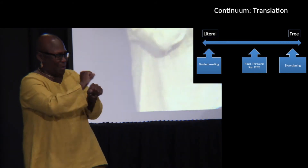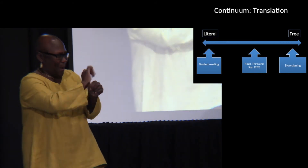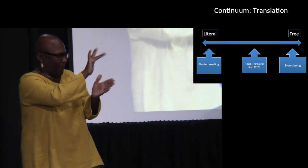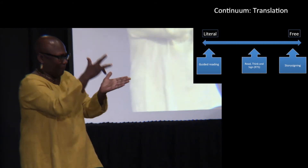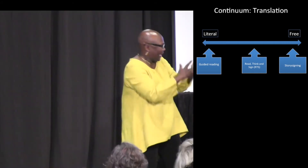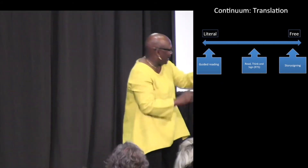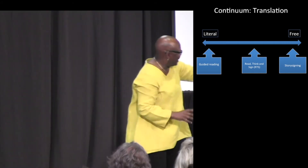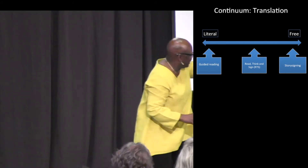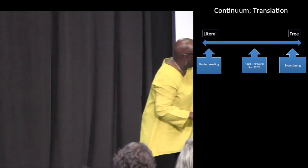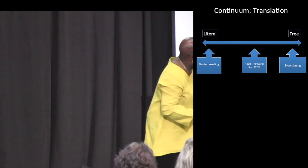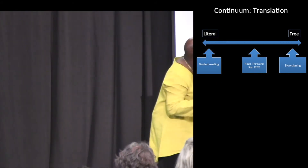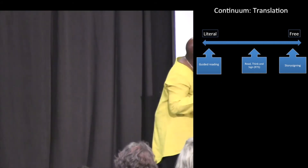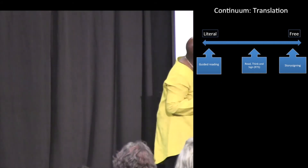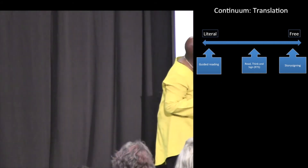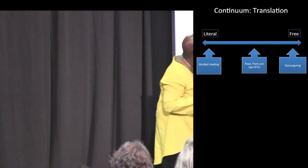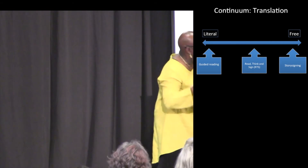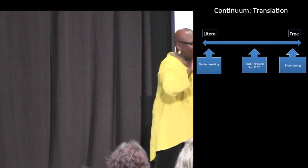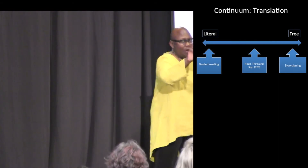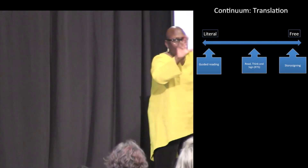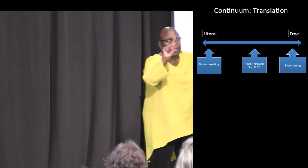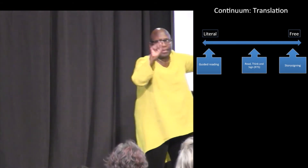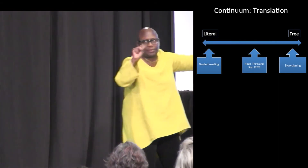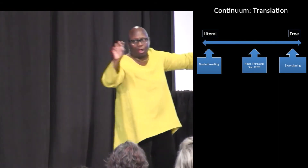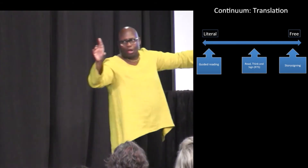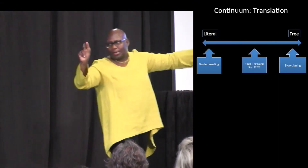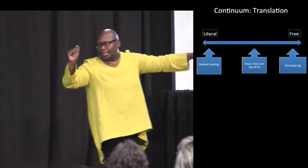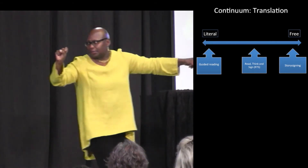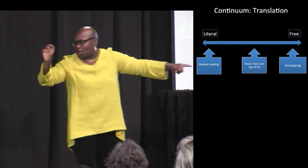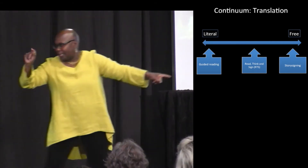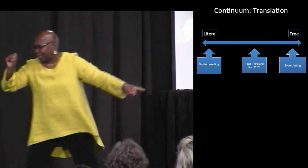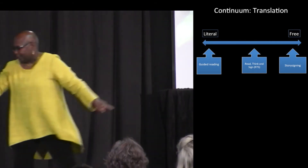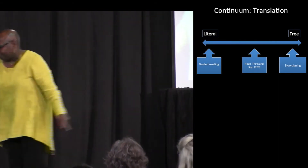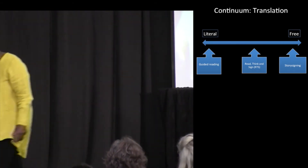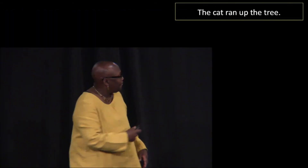their reading level so they don't get too frustrated. They should have about